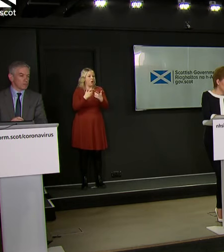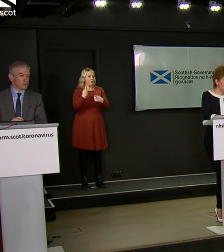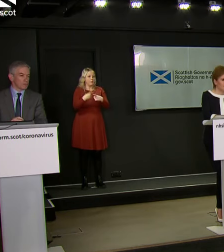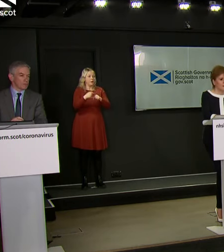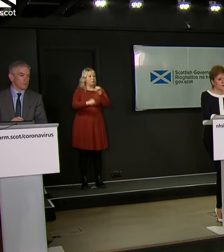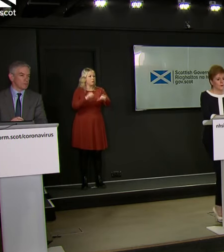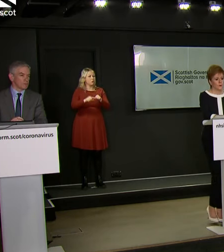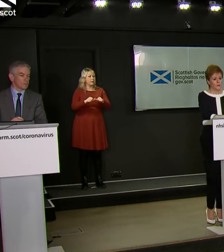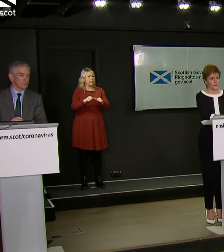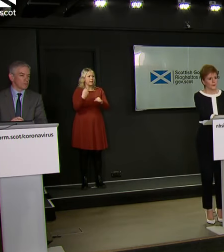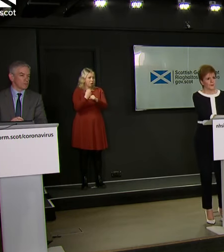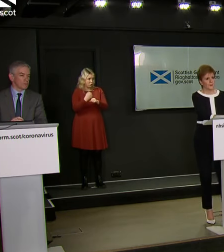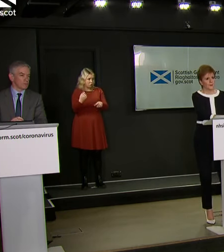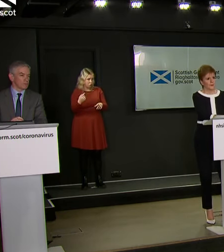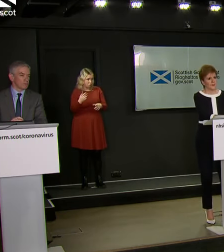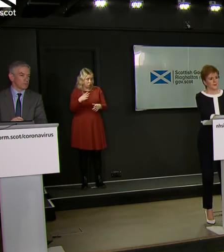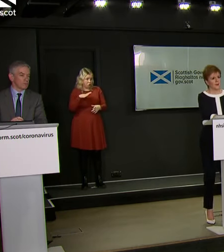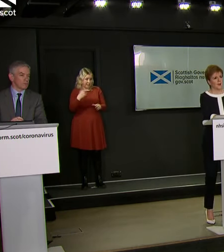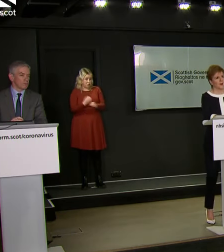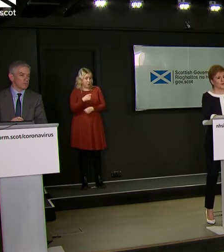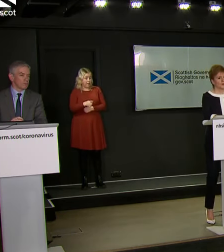And when can we expect to see some of the results?